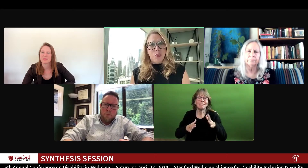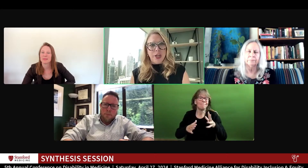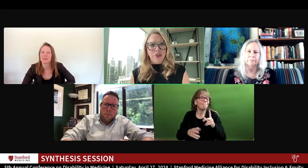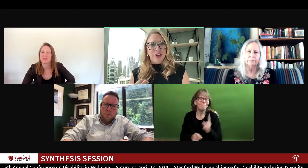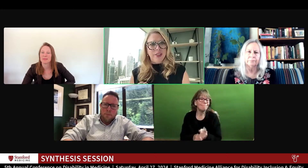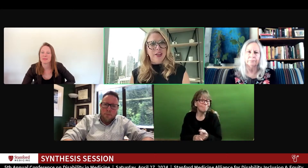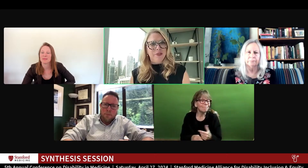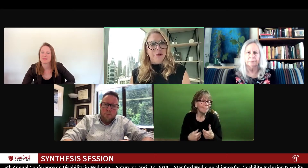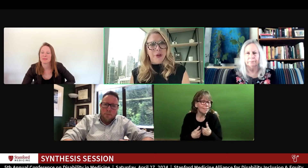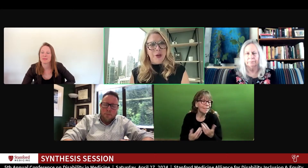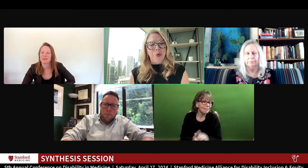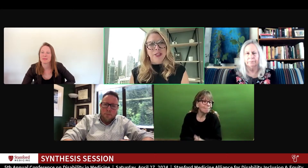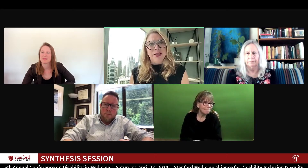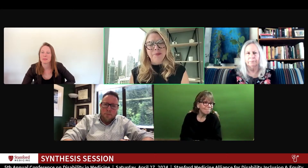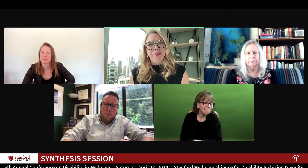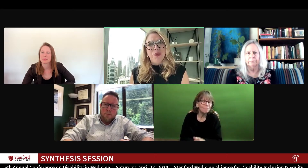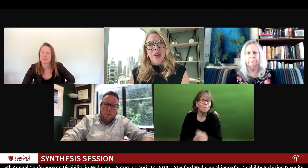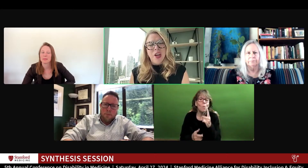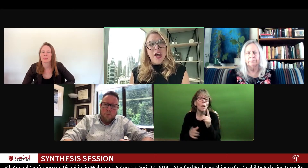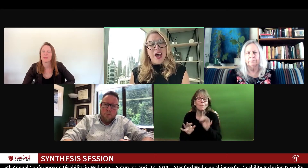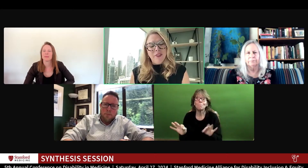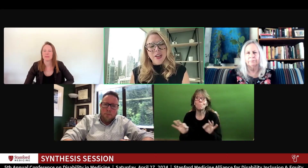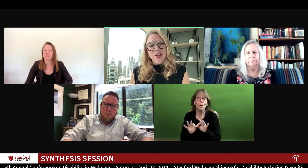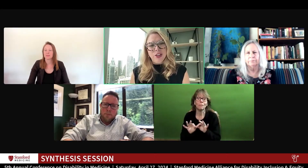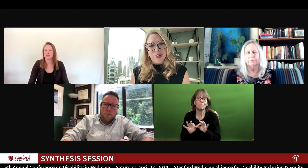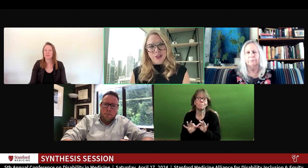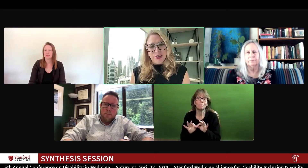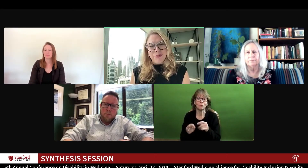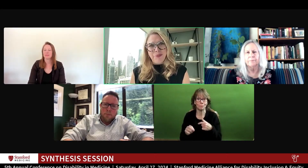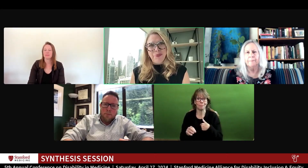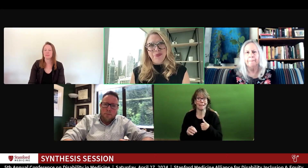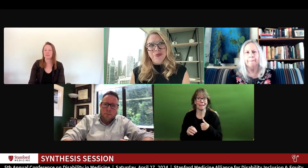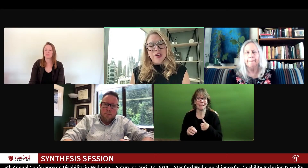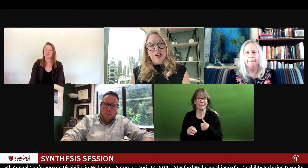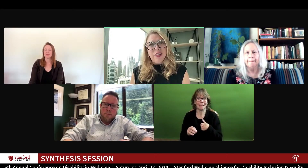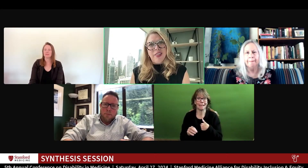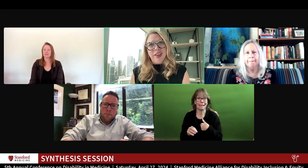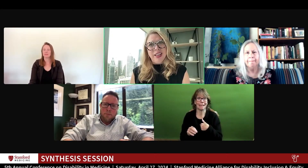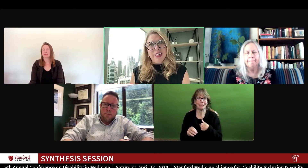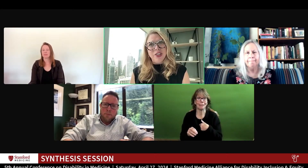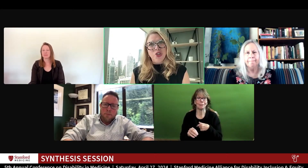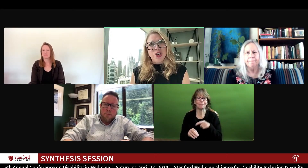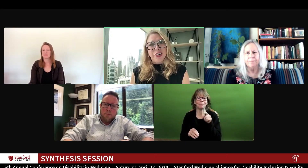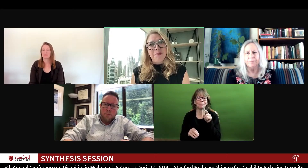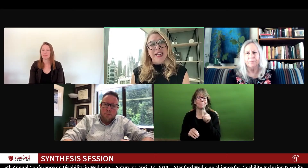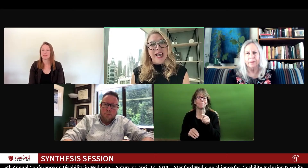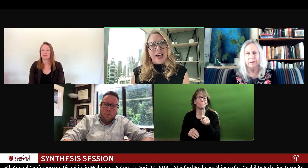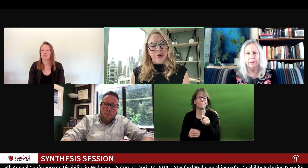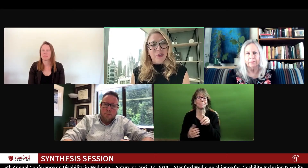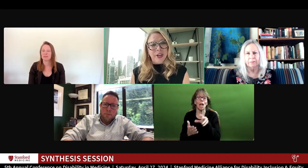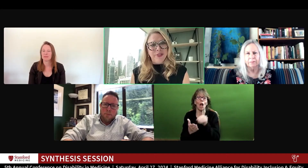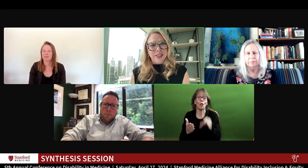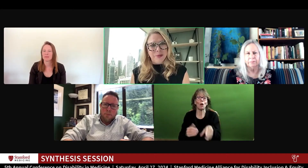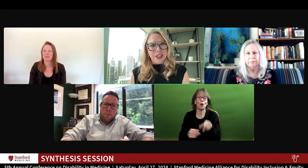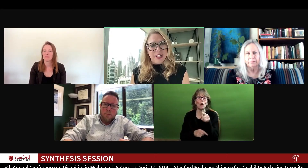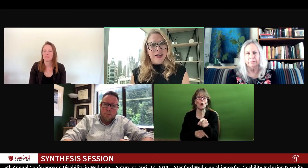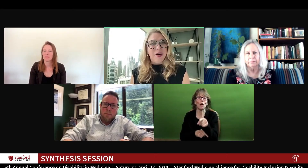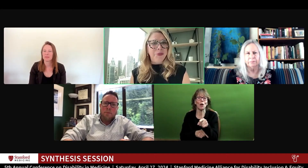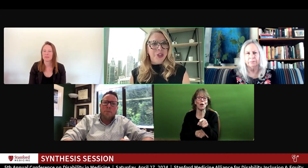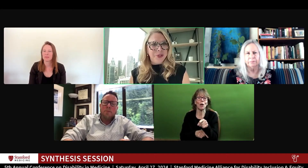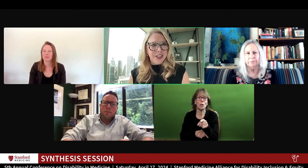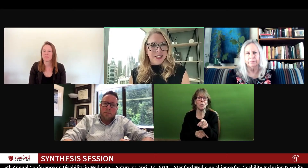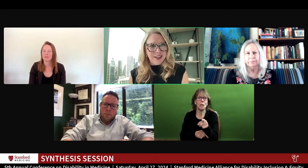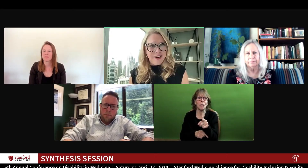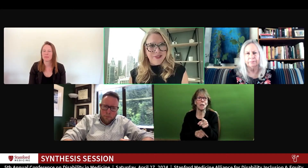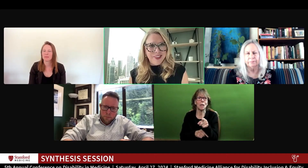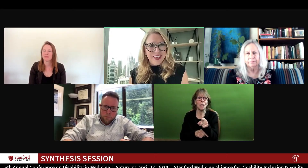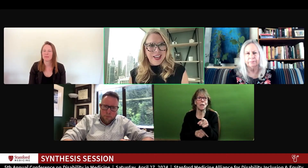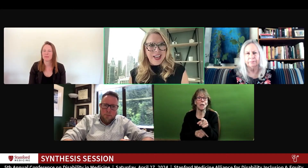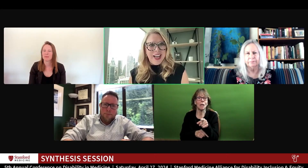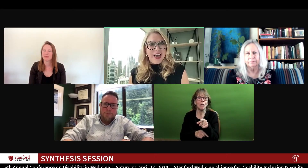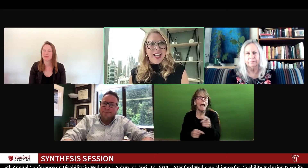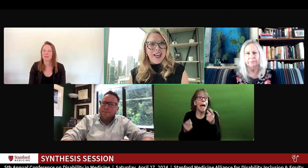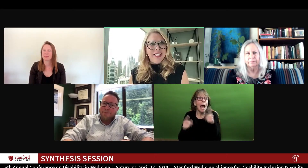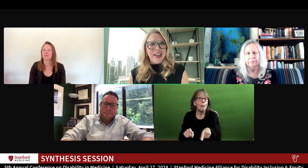poignant thing for me was having a learner that shared my category of disability come to UCSF.